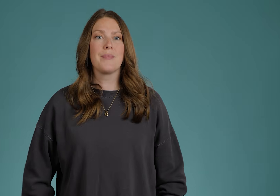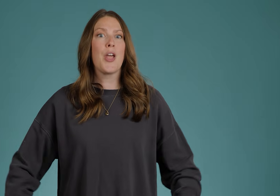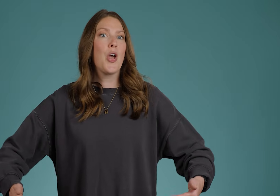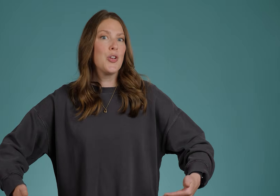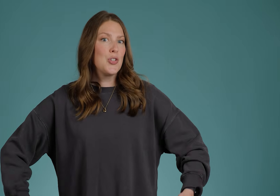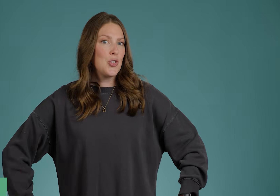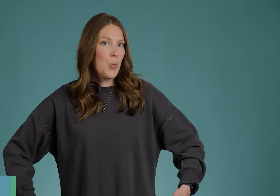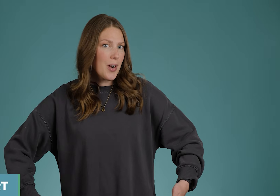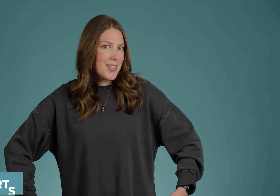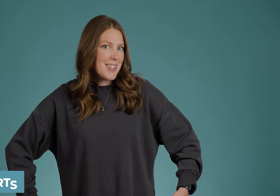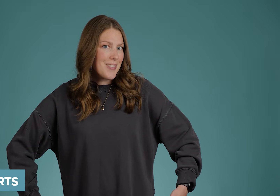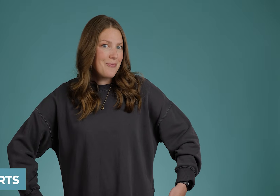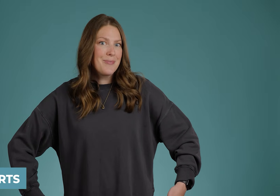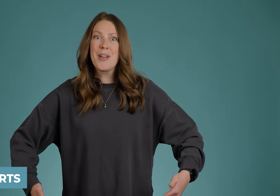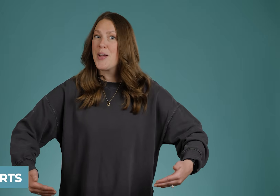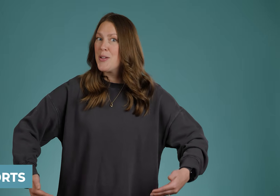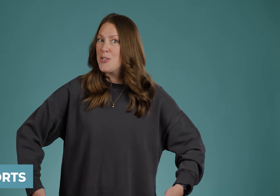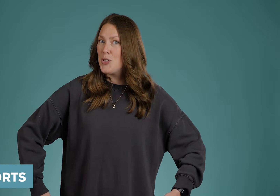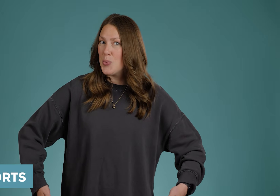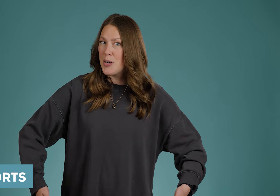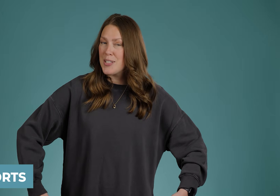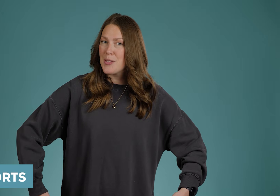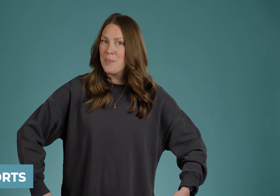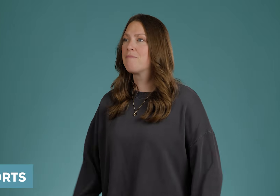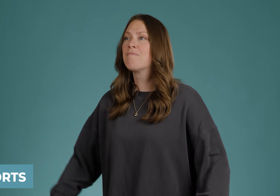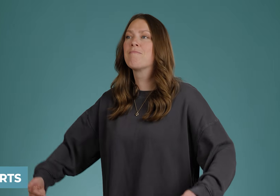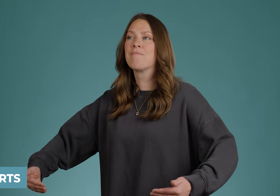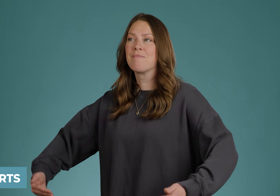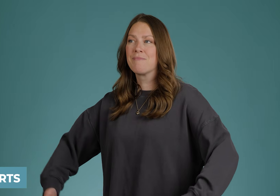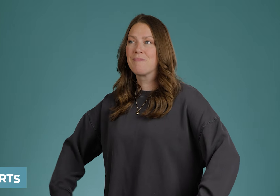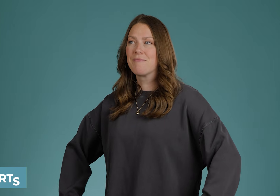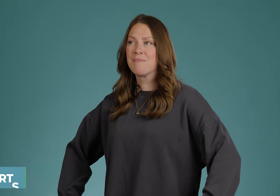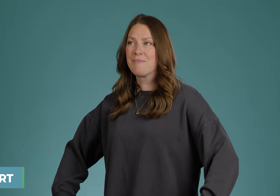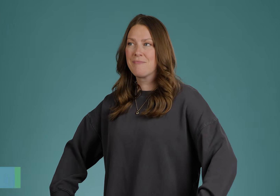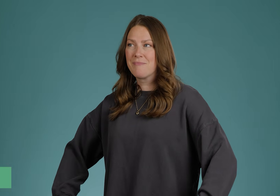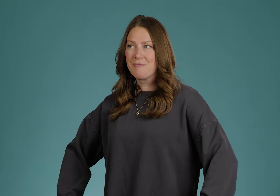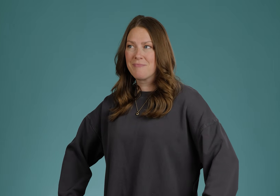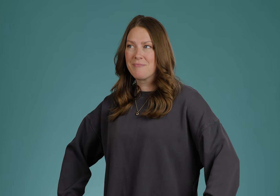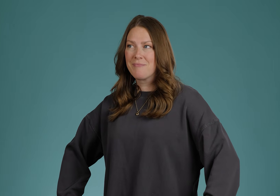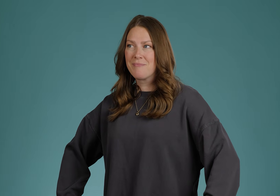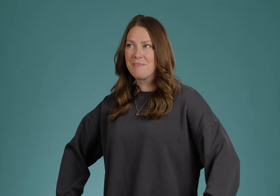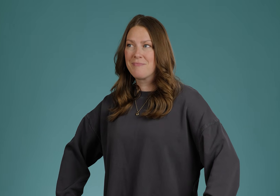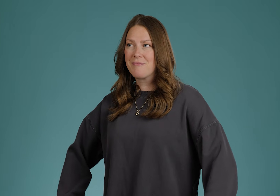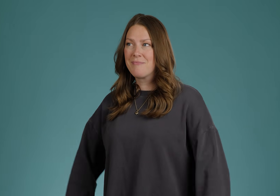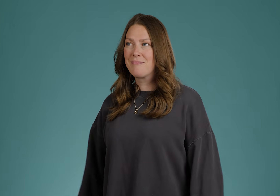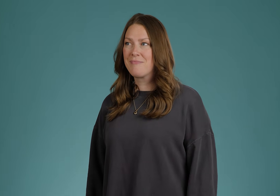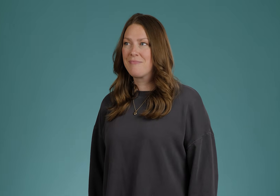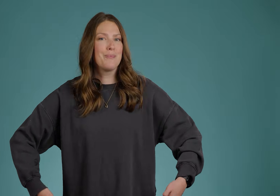Shorts. You're showing the cut off of the shorts.